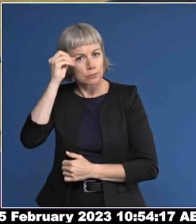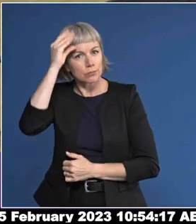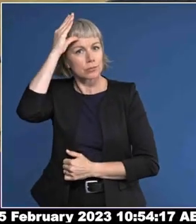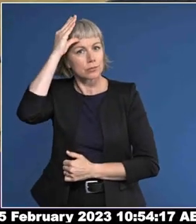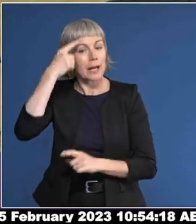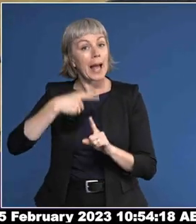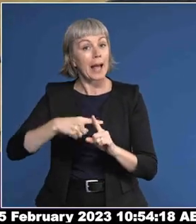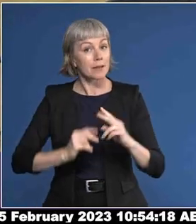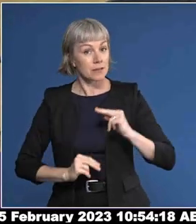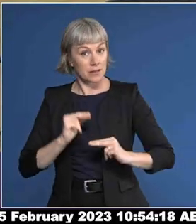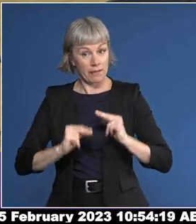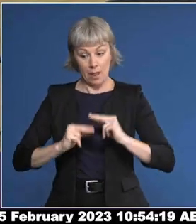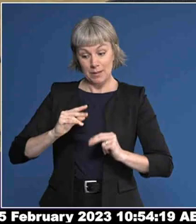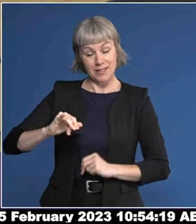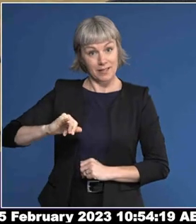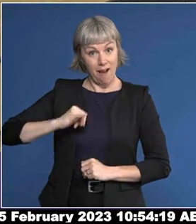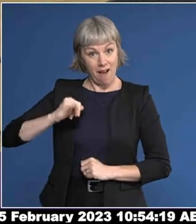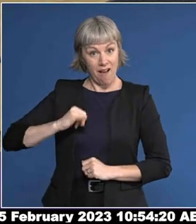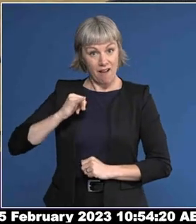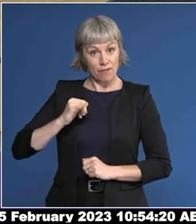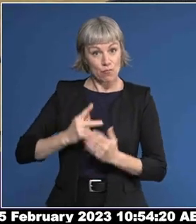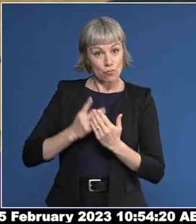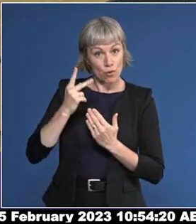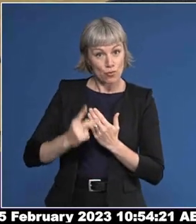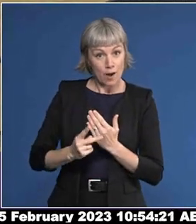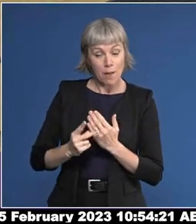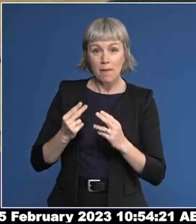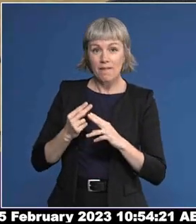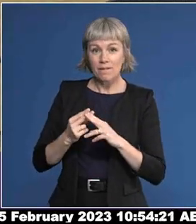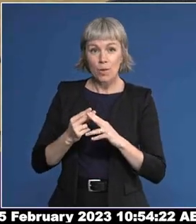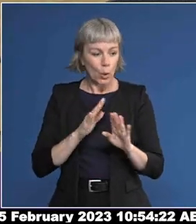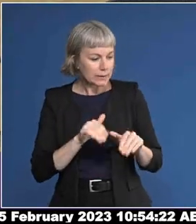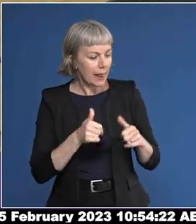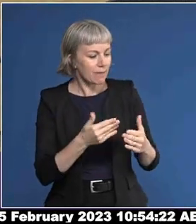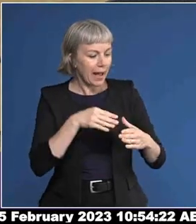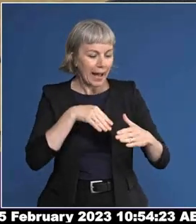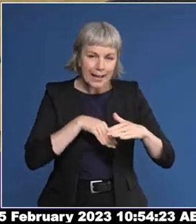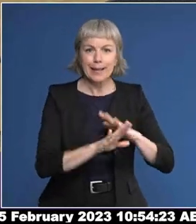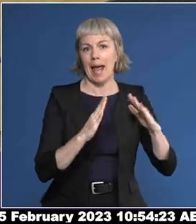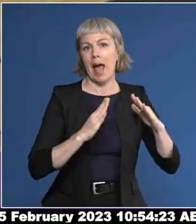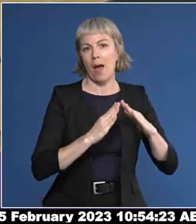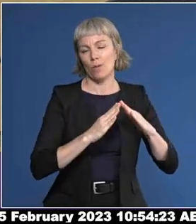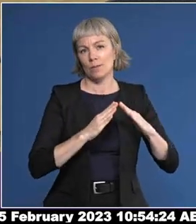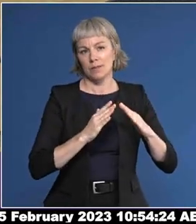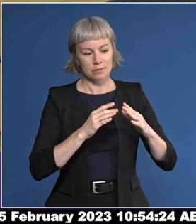to deliver in-house training and programs with nominated services streams. So this is part of their exercise.